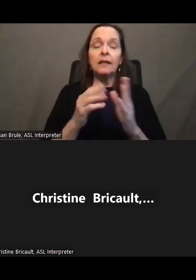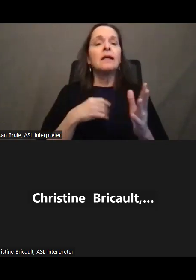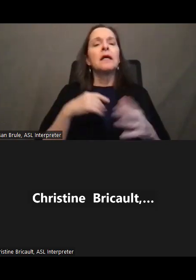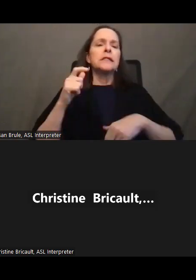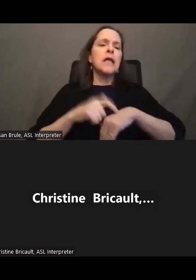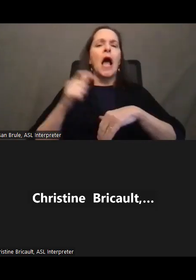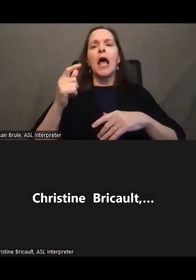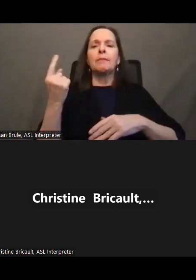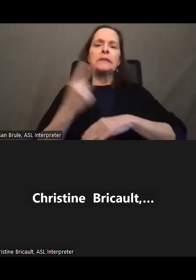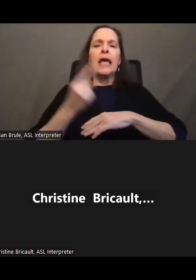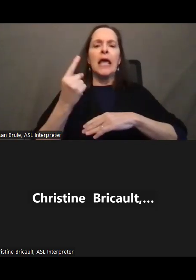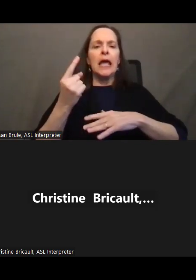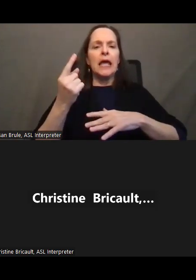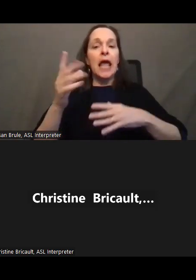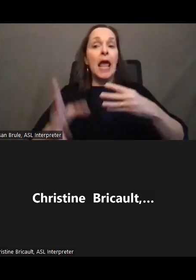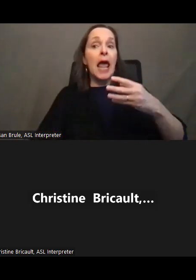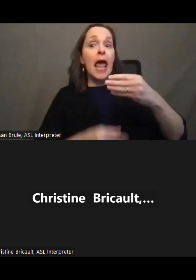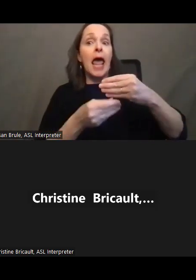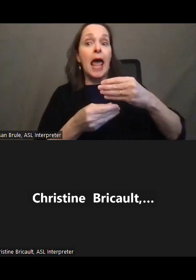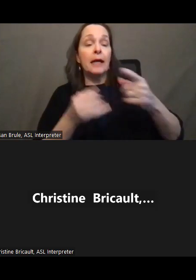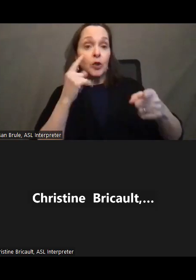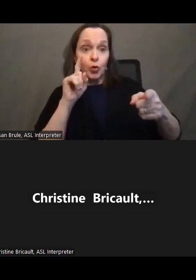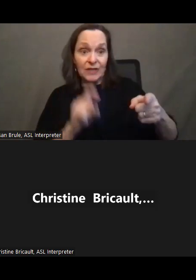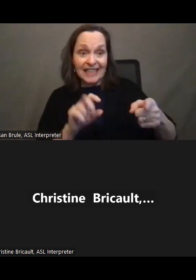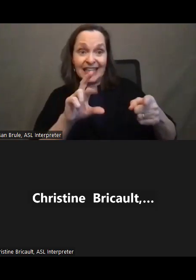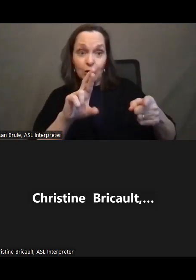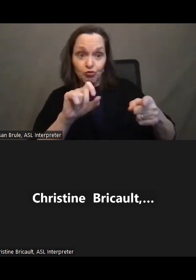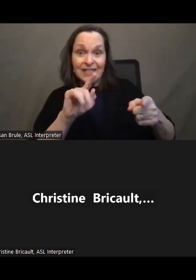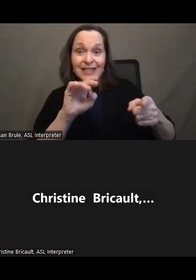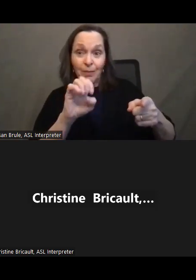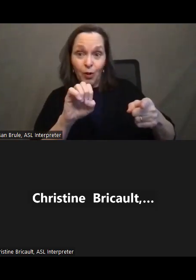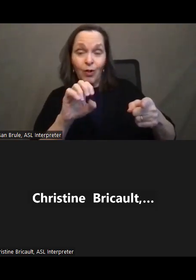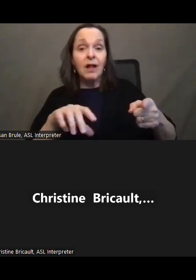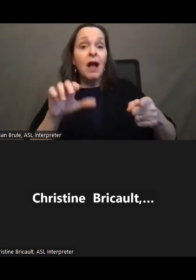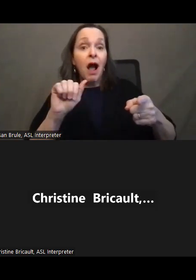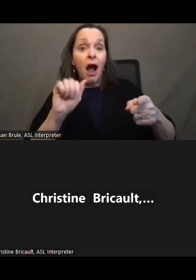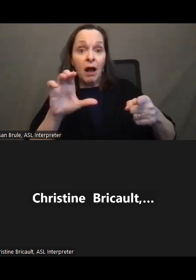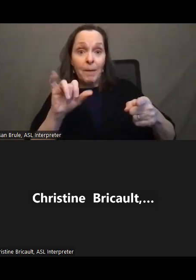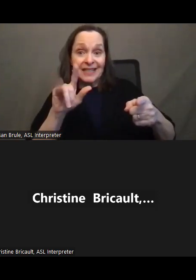And then they should have a procedure for how you're going to respond to those requests. A timeline.